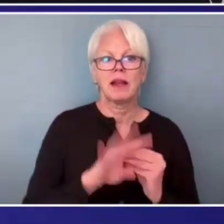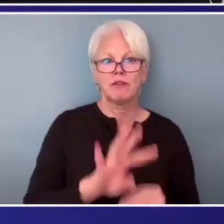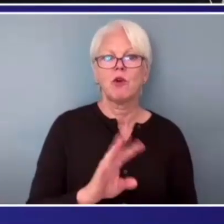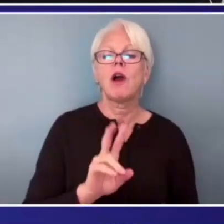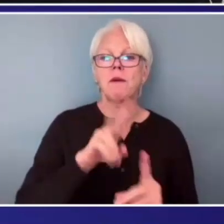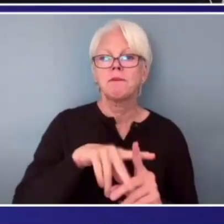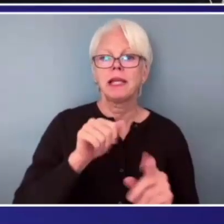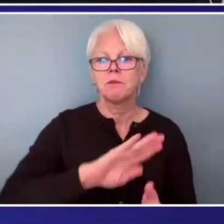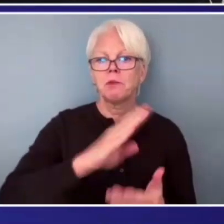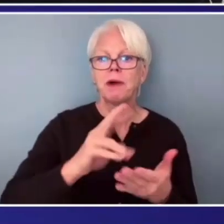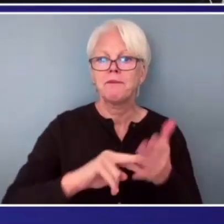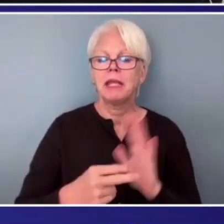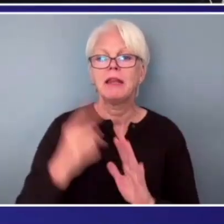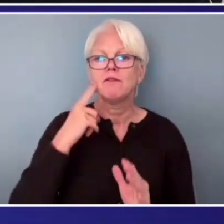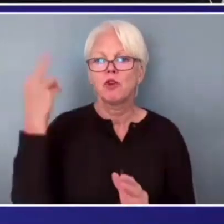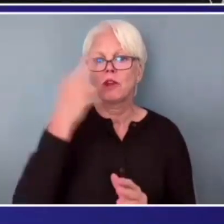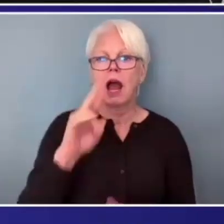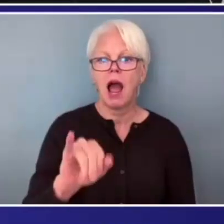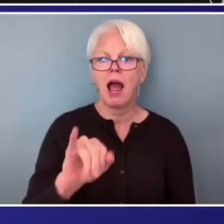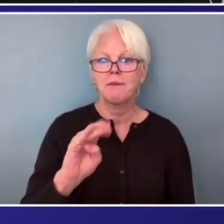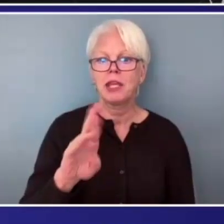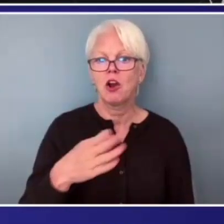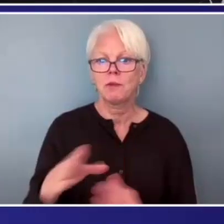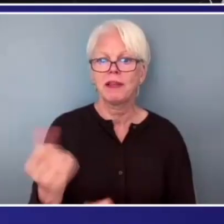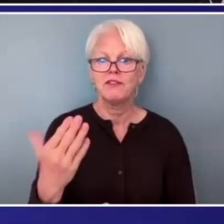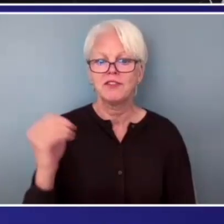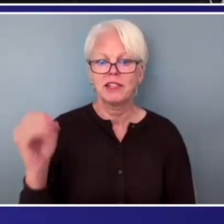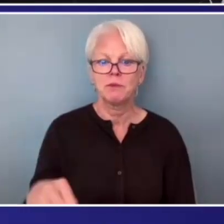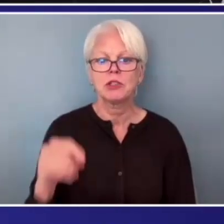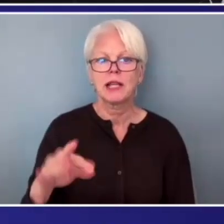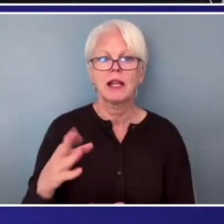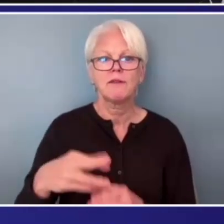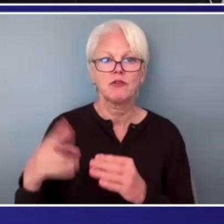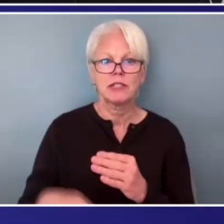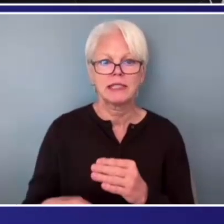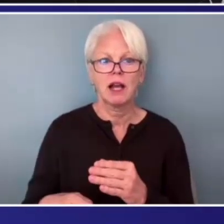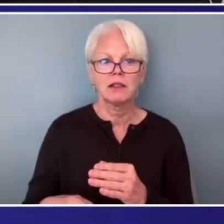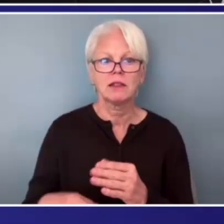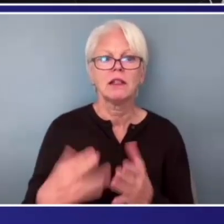for the purposes of the IBR plan, 15% of the result obtained by calculating